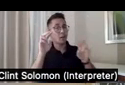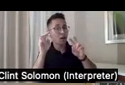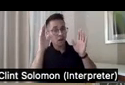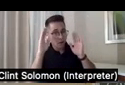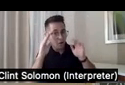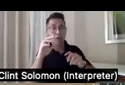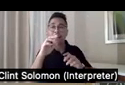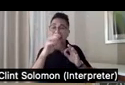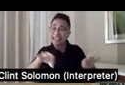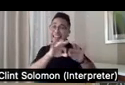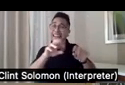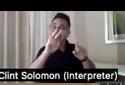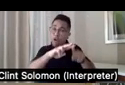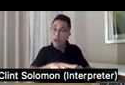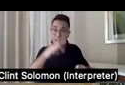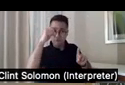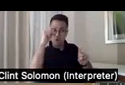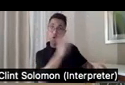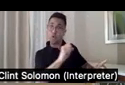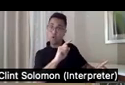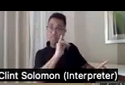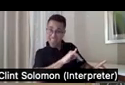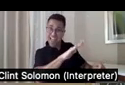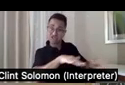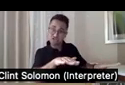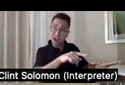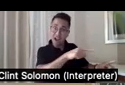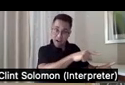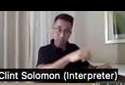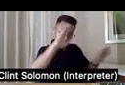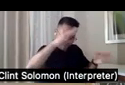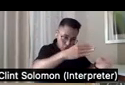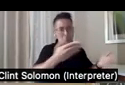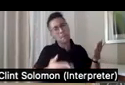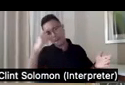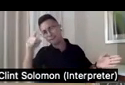we're focused on but maybe to the other children as well key to that experience